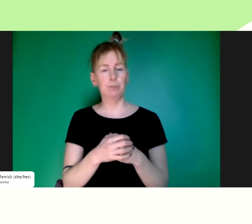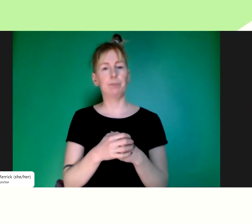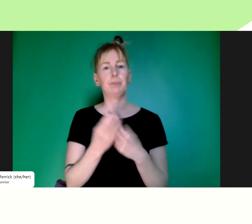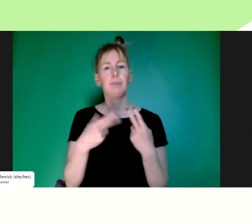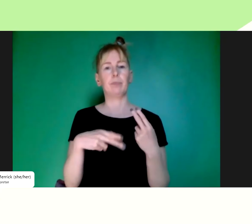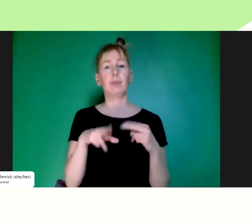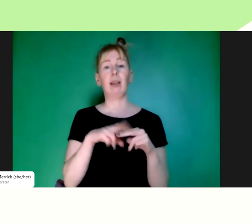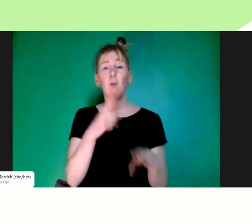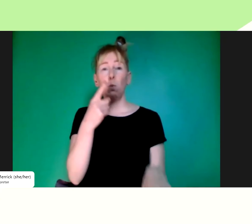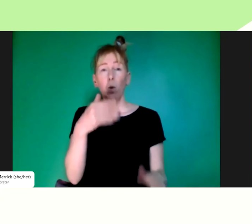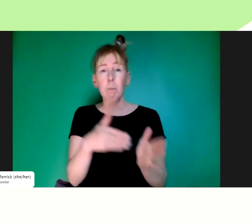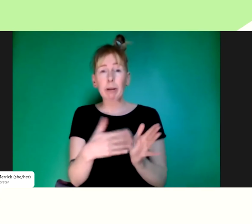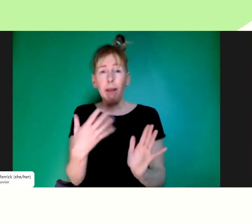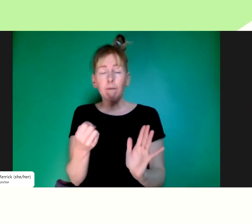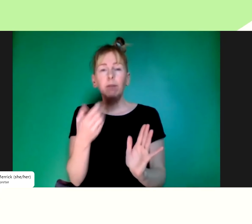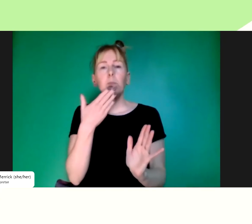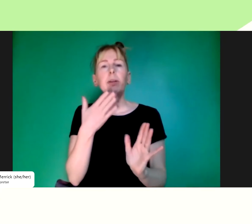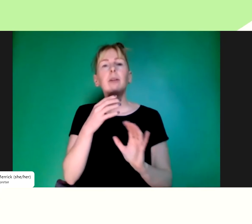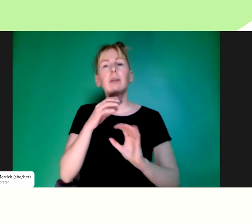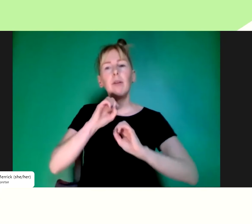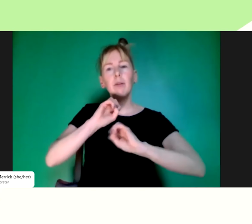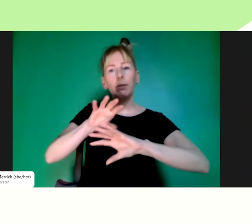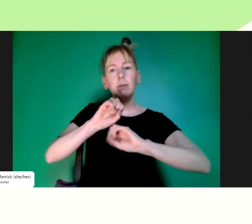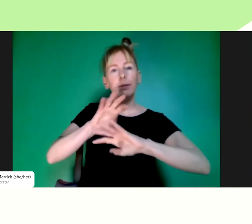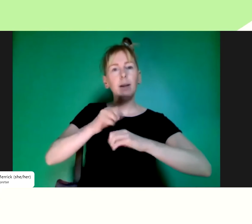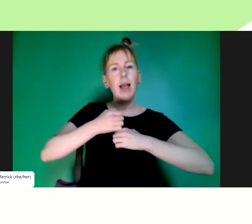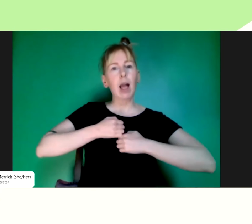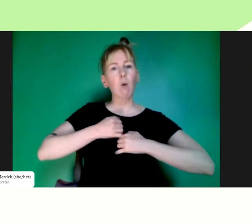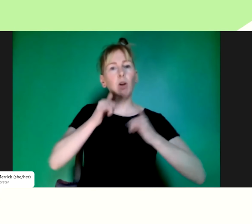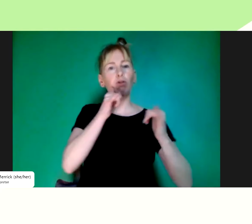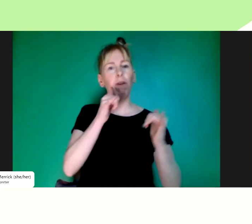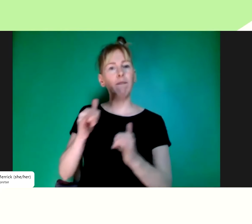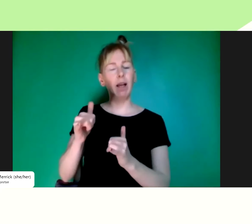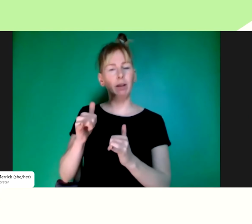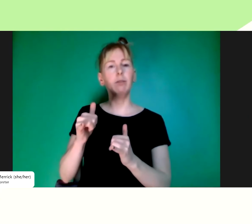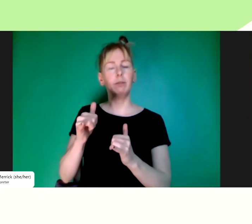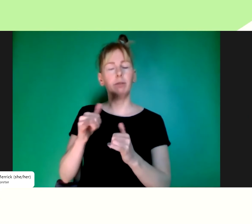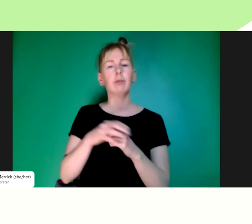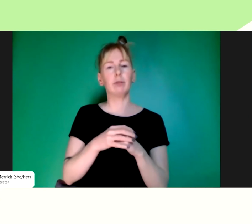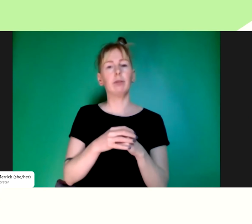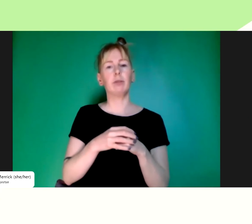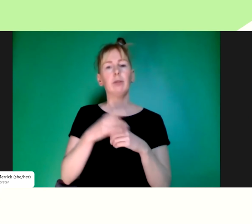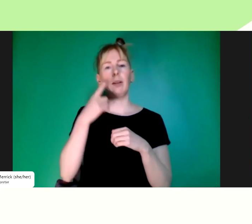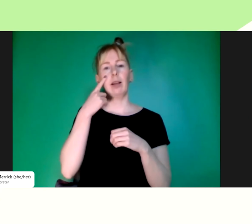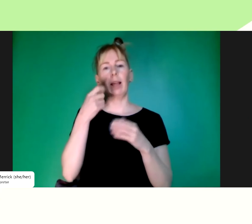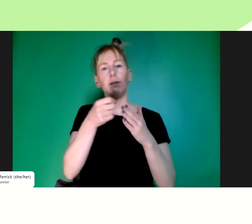around this event and the programme more generally, and I think my colleagues are